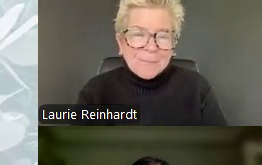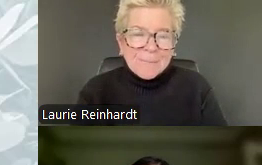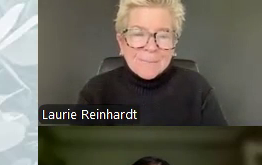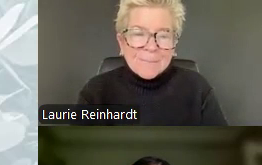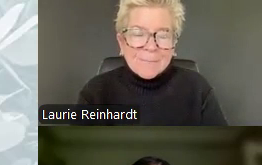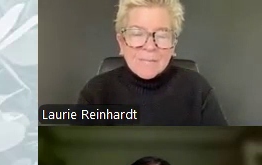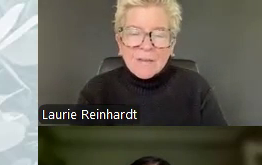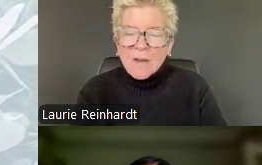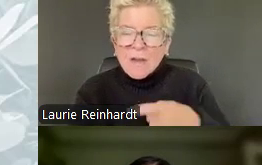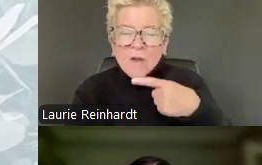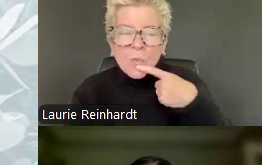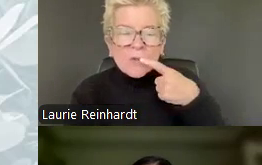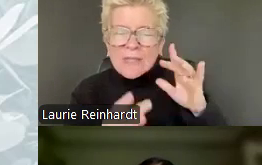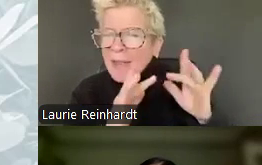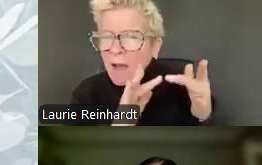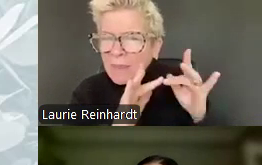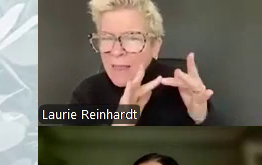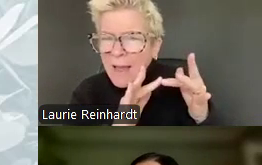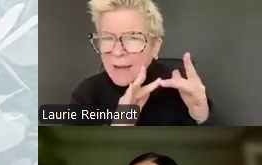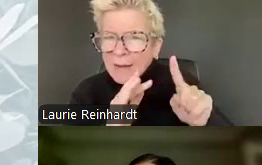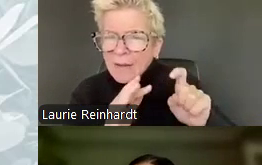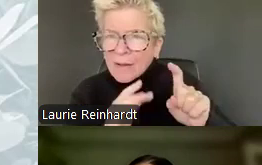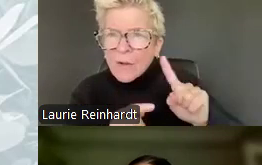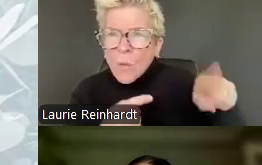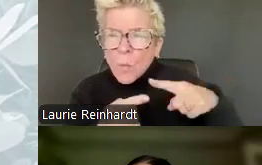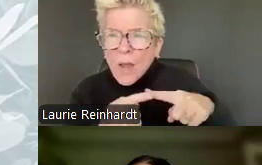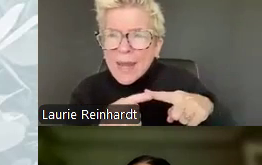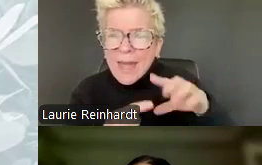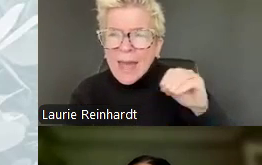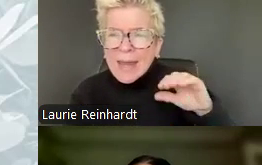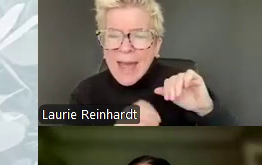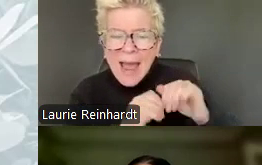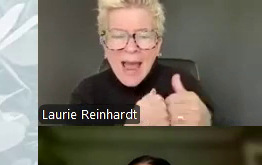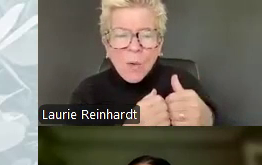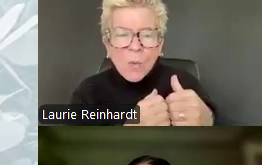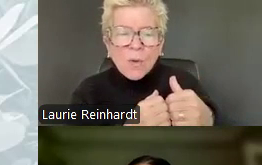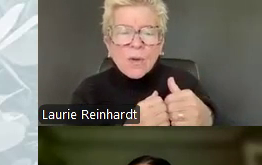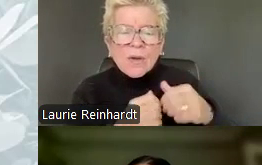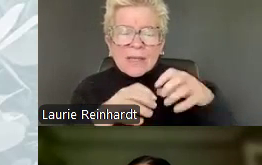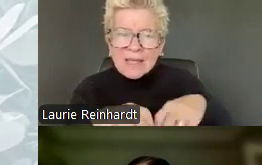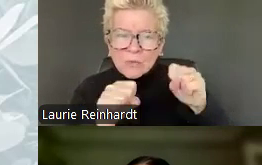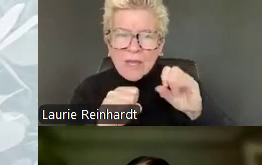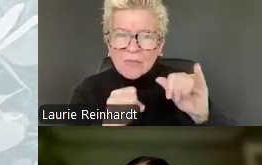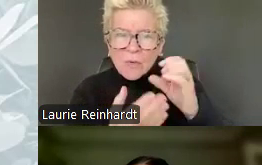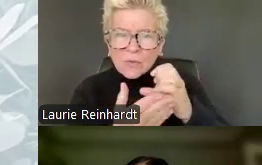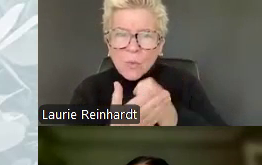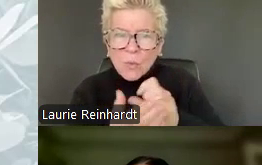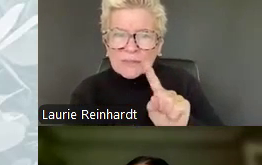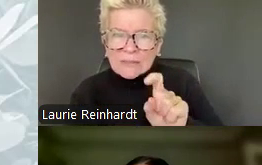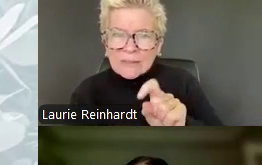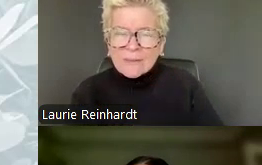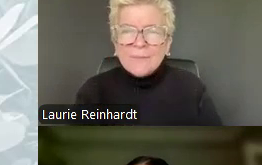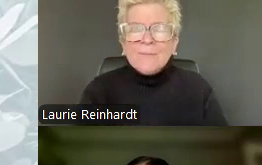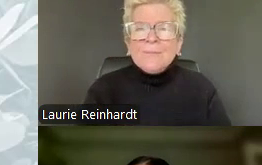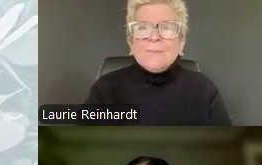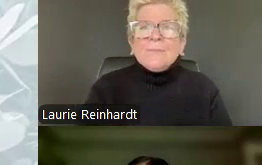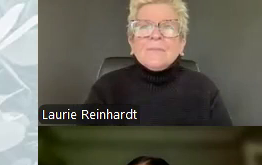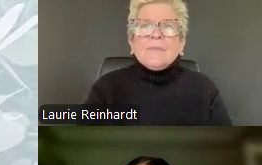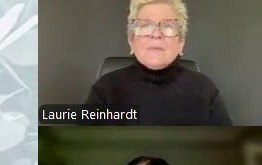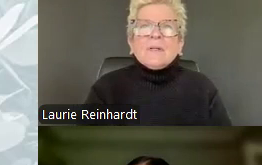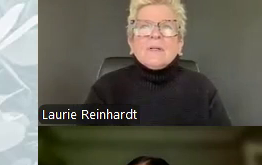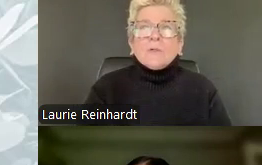say online where and how can they take it? You would want to submit